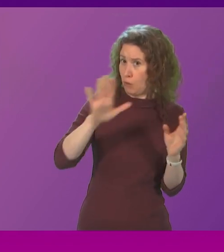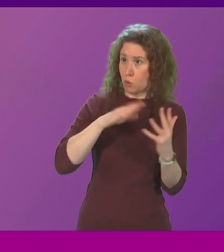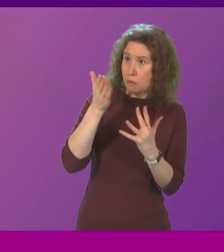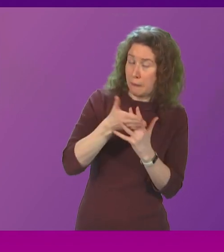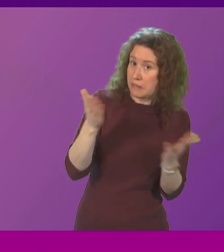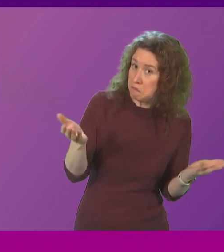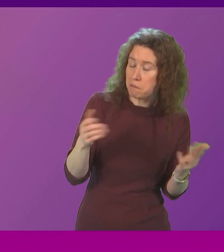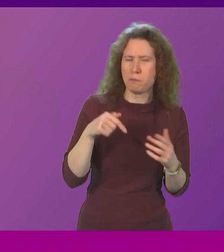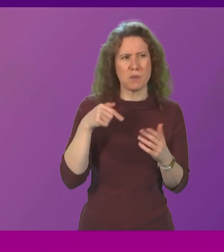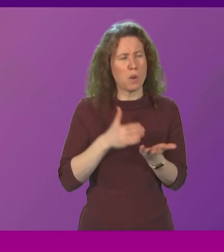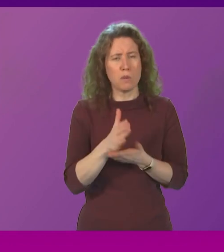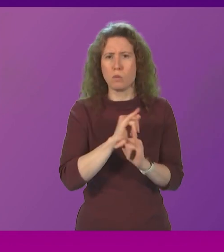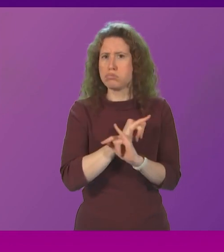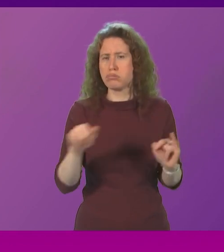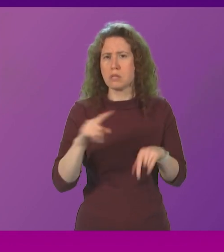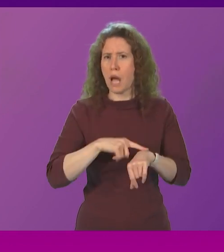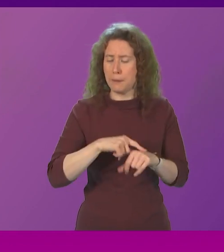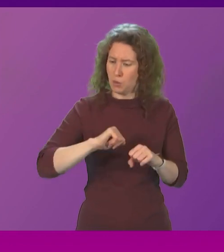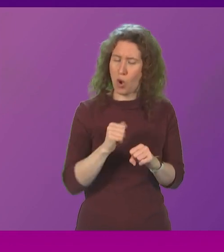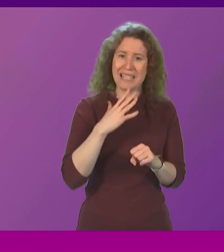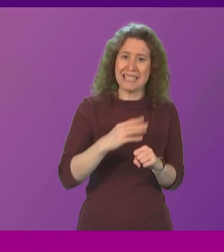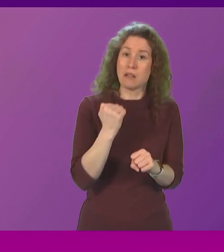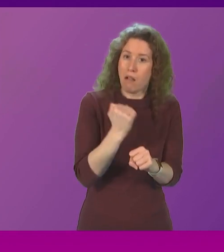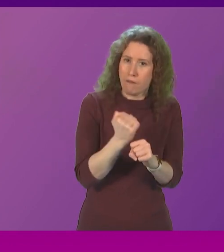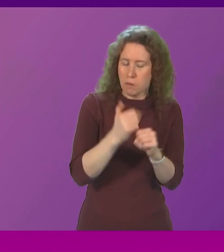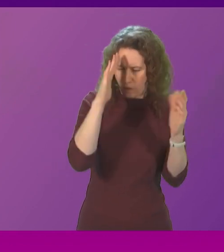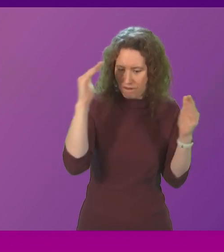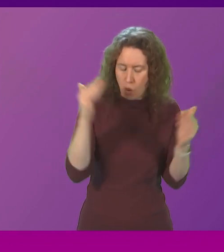In these difficult times, Scotland needs a Government that is focused on the real priorities